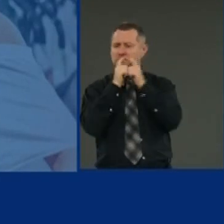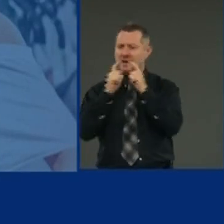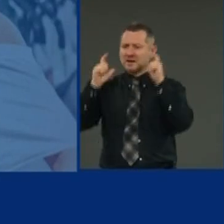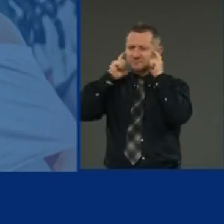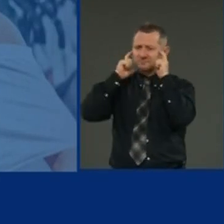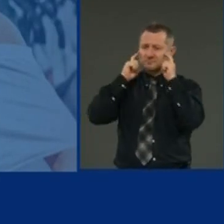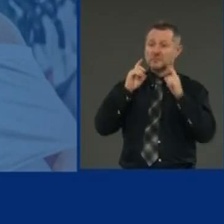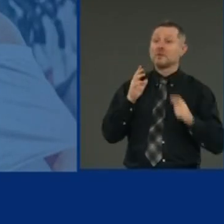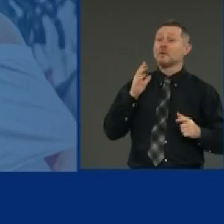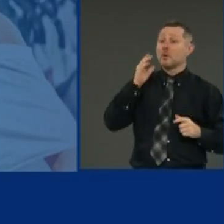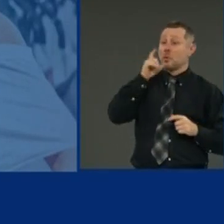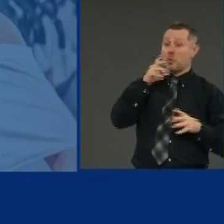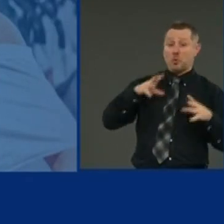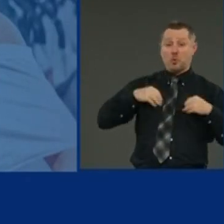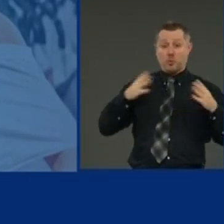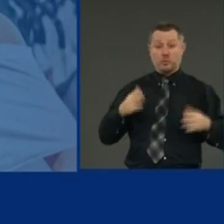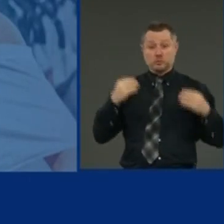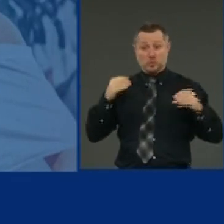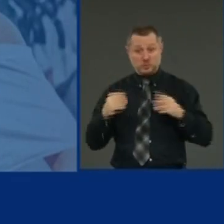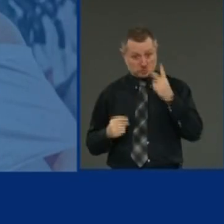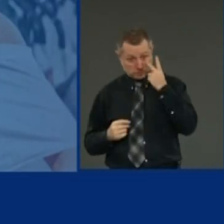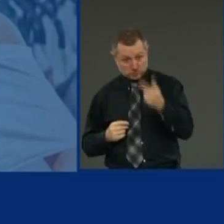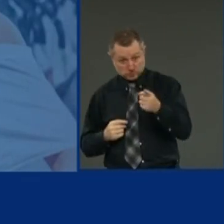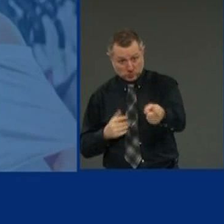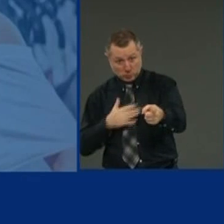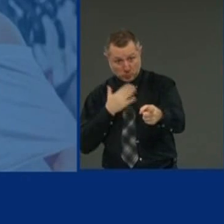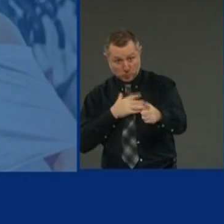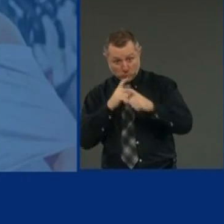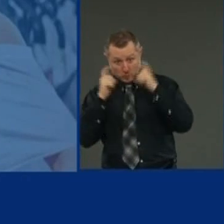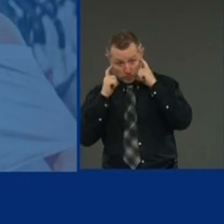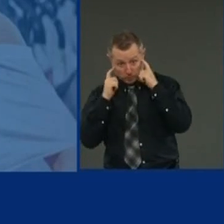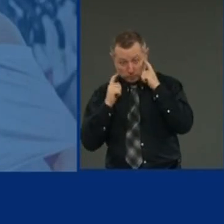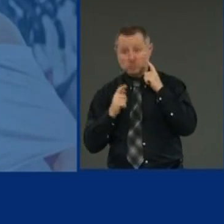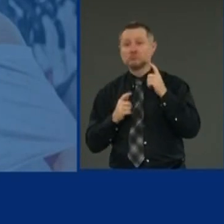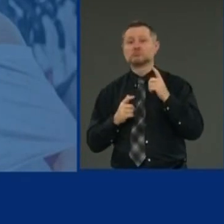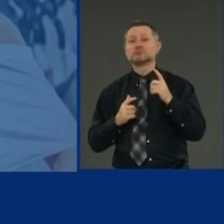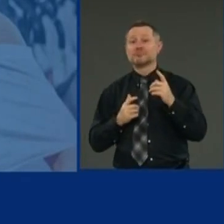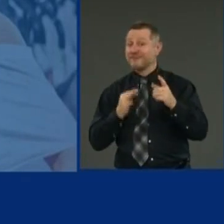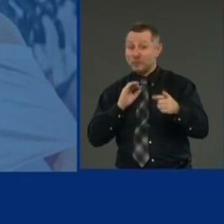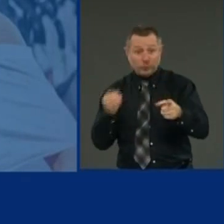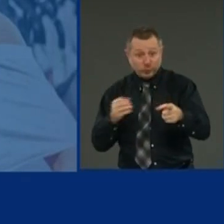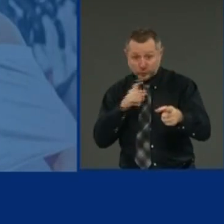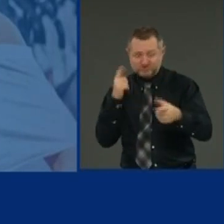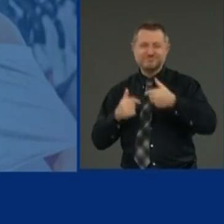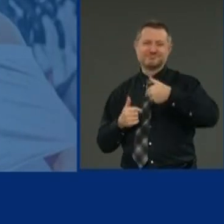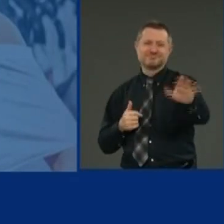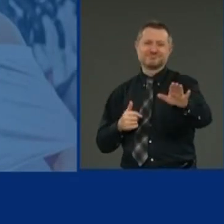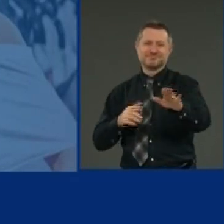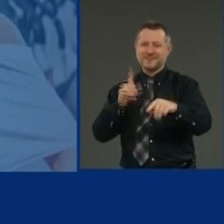FOR EVERY YEAR, RETAIL STORES, 50 PERCENT OCCUPANCY, WEAR THE FACE COVERING. A STORE OWNER CAN TELL YOU THEY